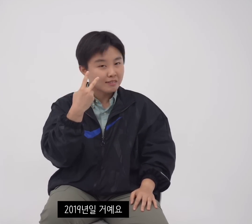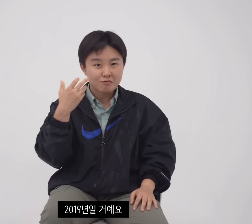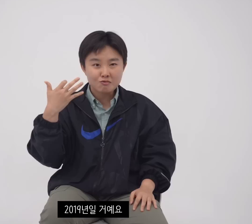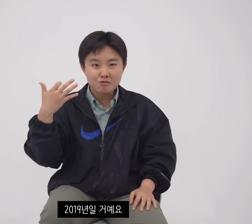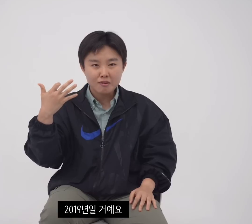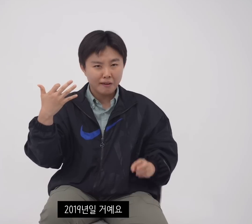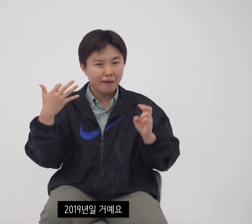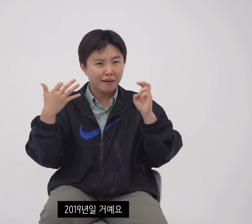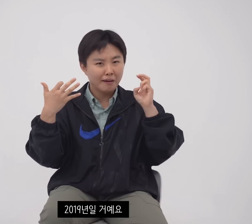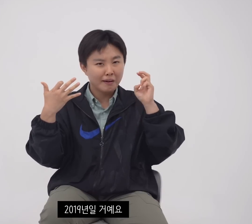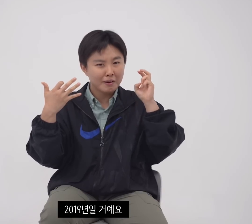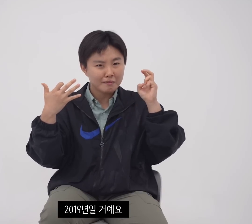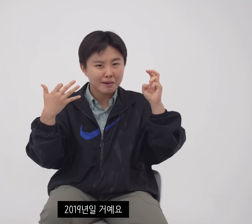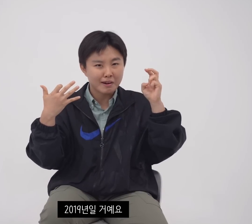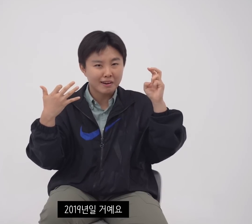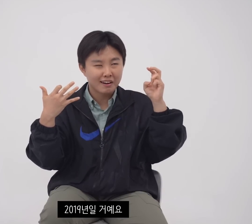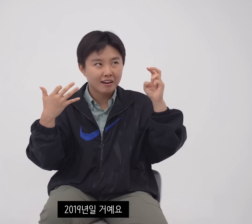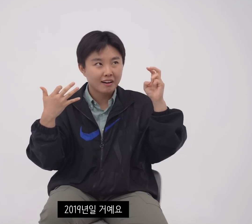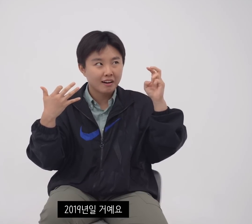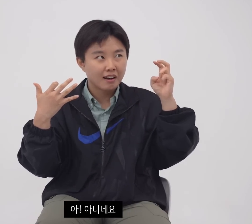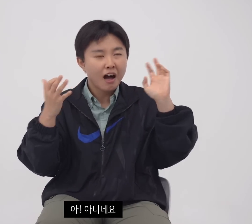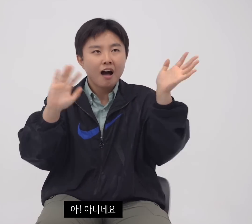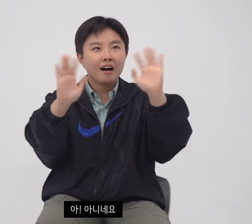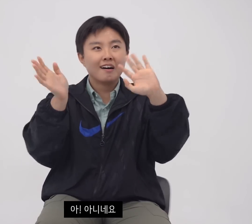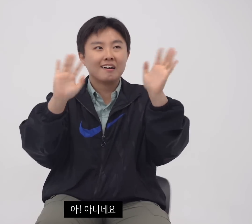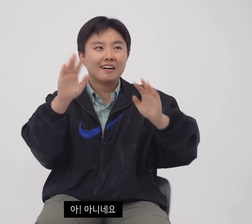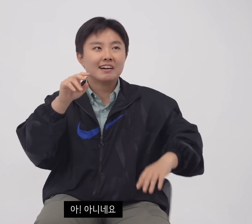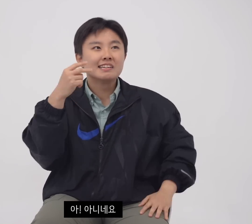It must be 2019year. Ah! No,